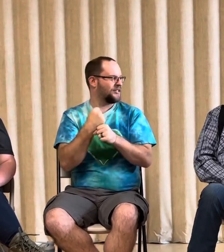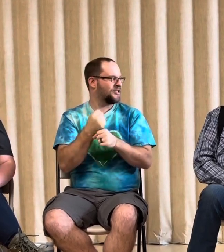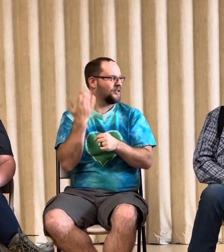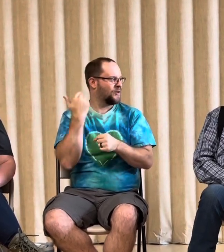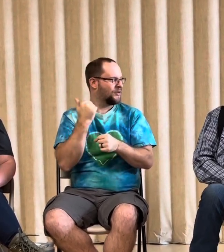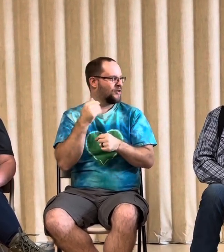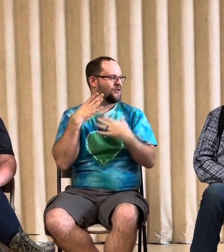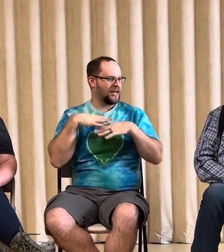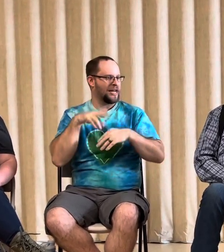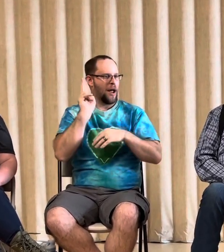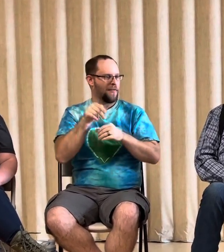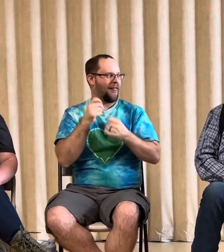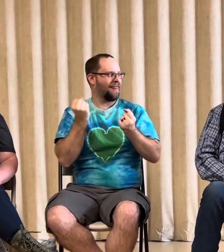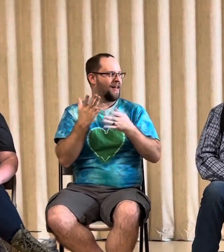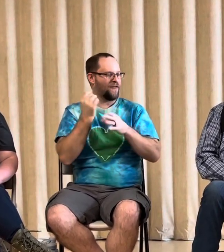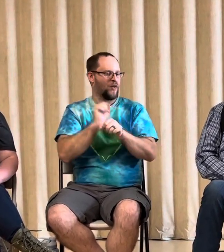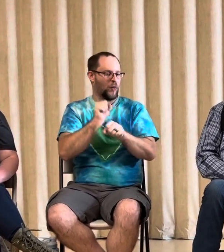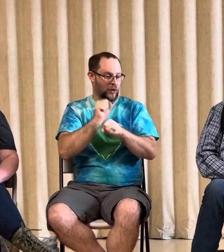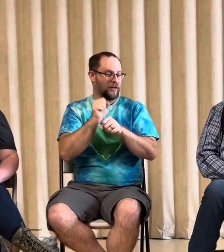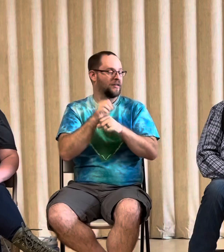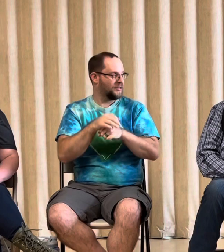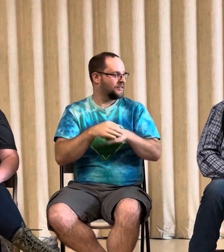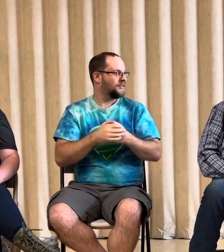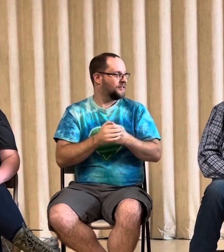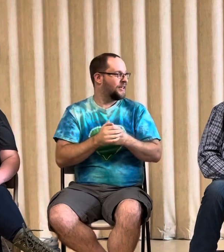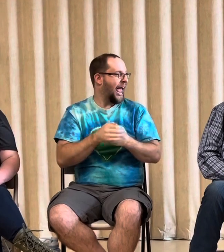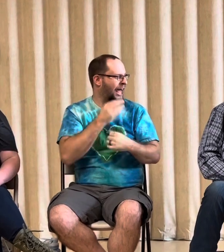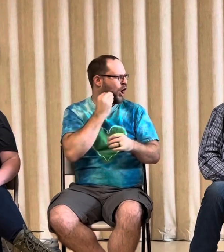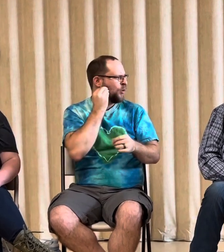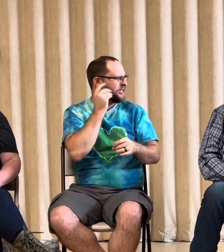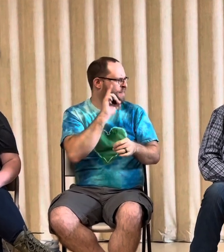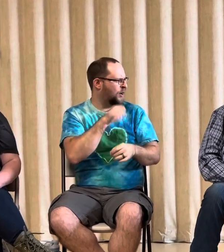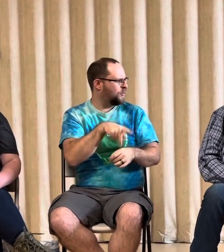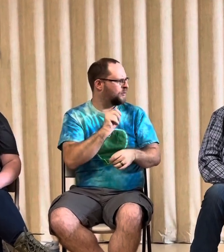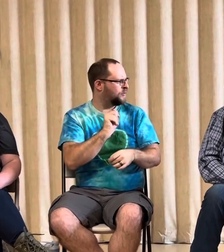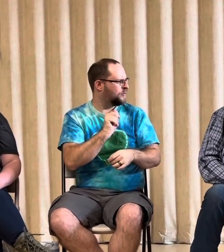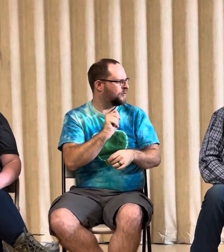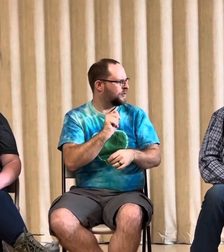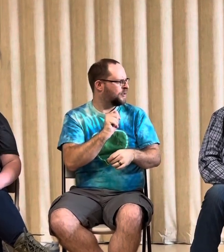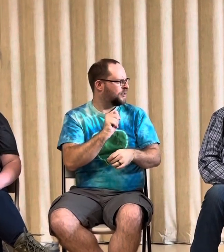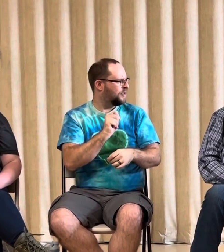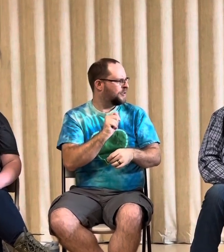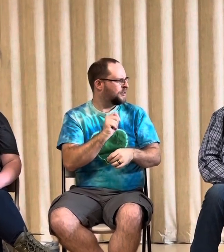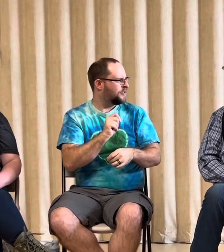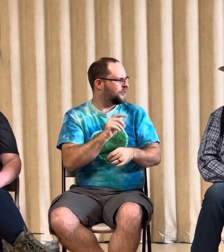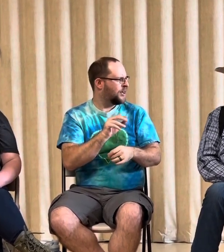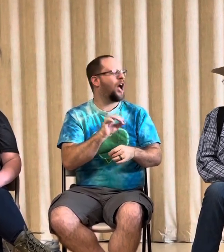to dress up a lot for for work. GRAMPS: That's true too, I did. AARON: At Home Depot? GRAMPS: No, it was other places.